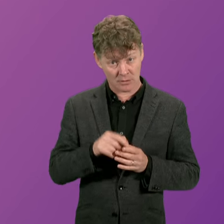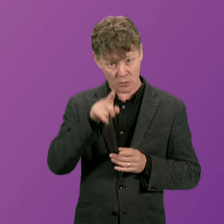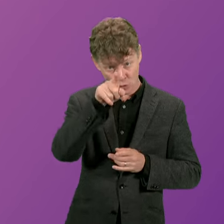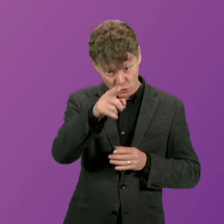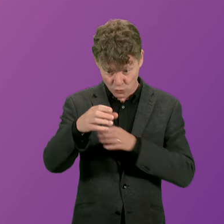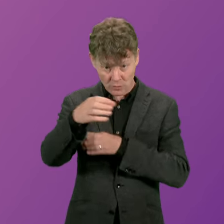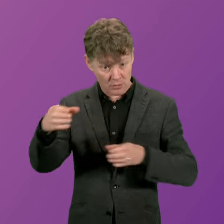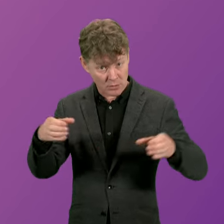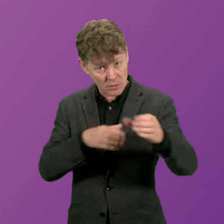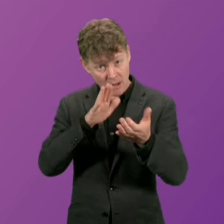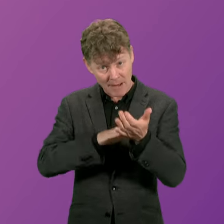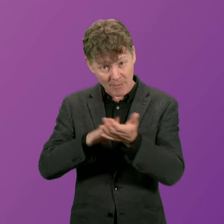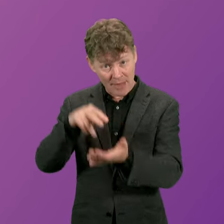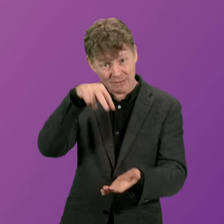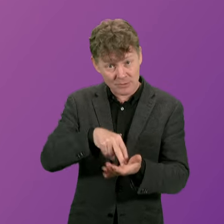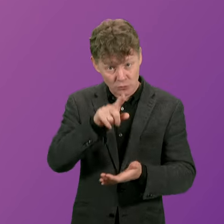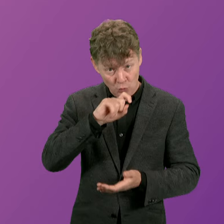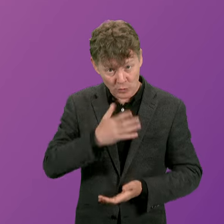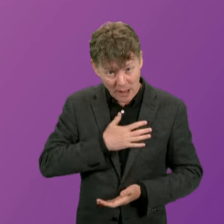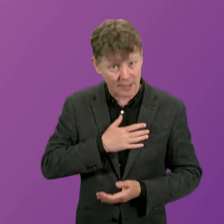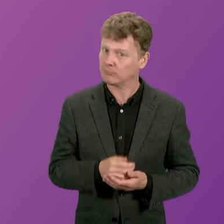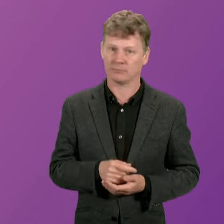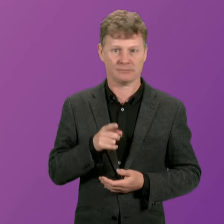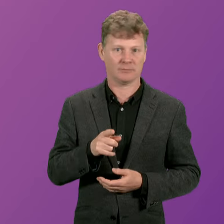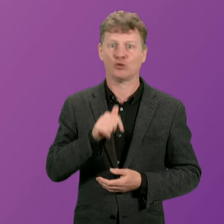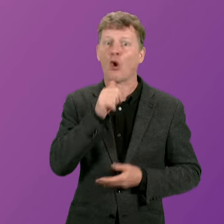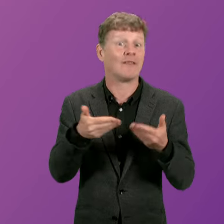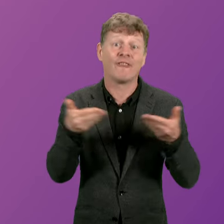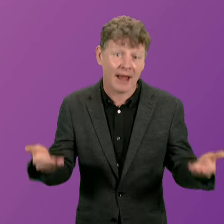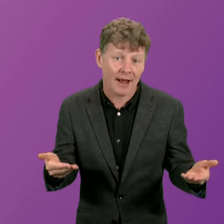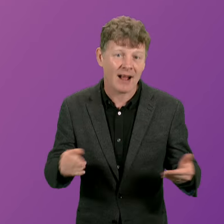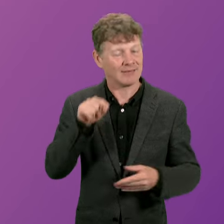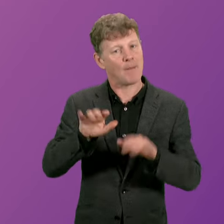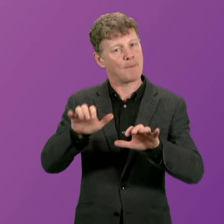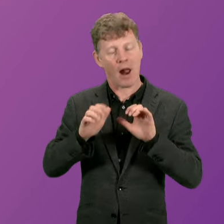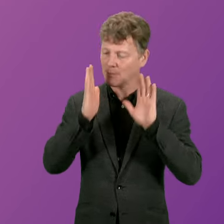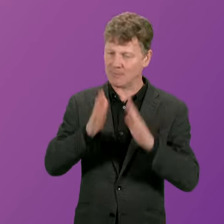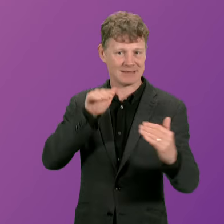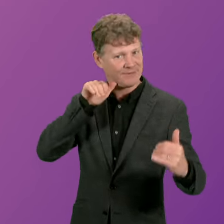because of its unfairness. That is the issue that Parliament has to confront.